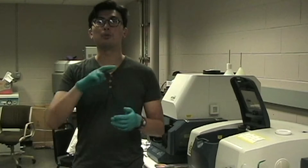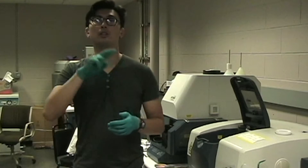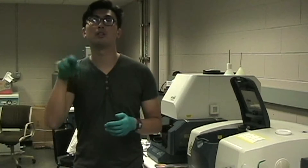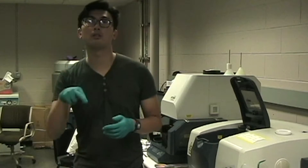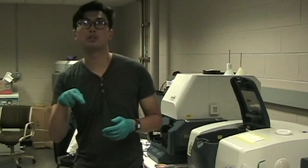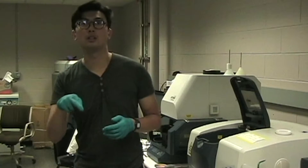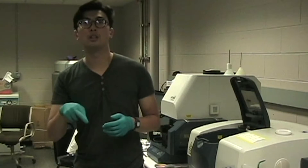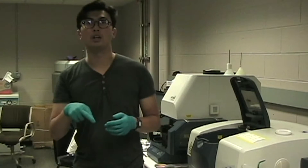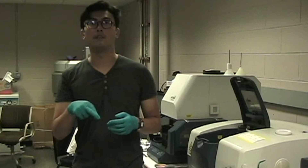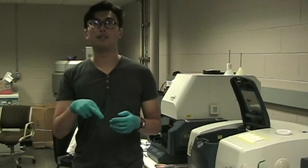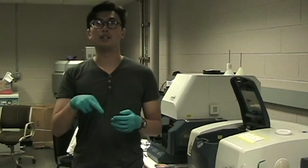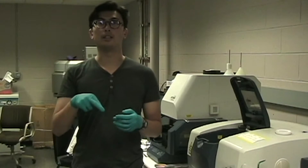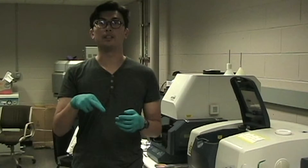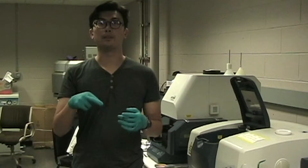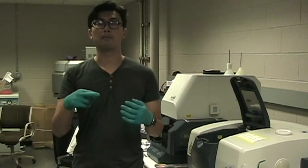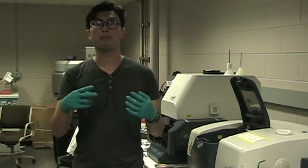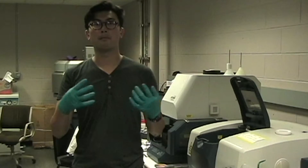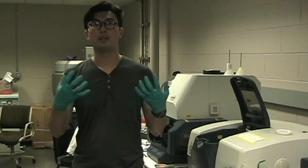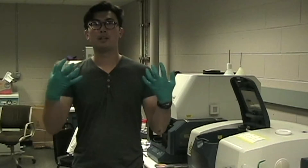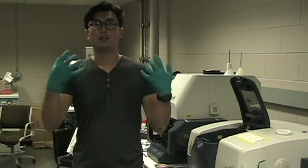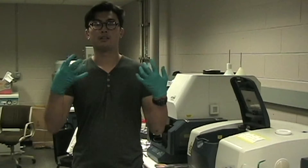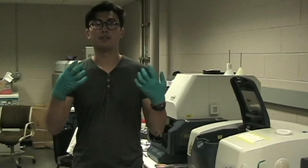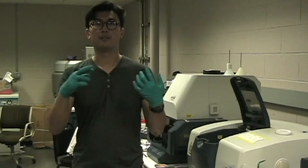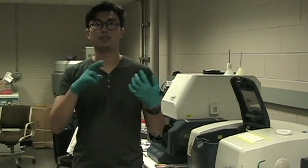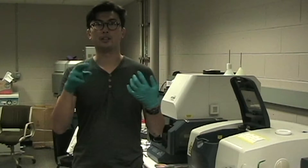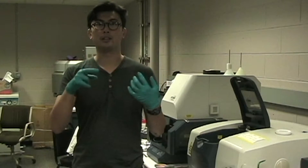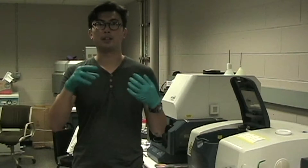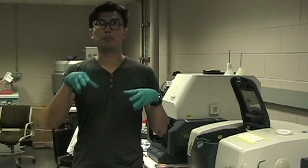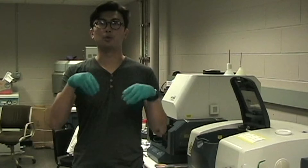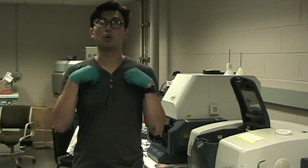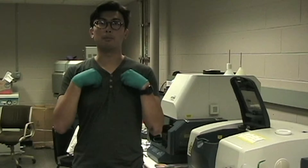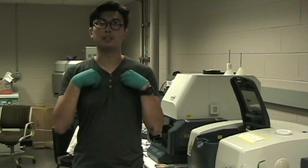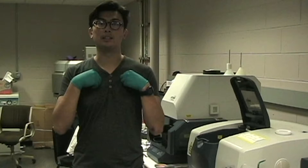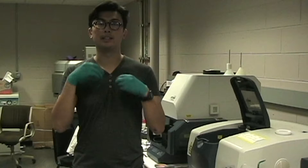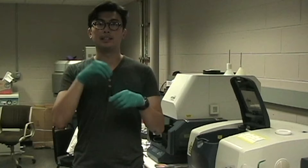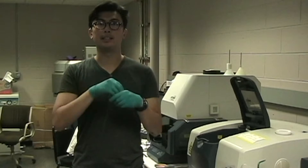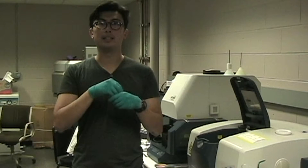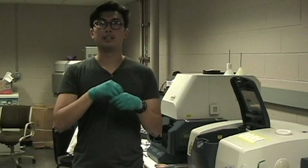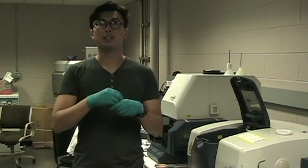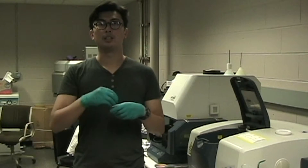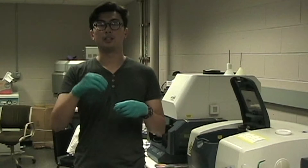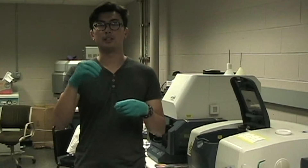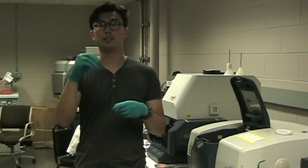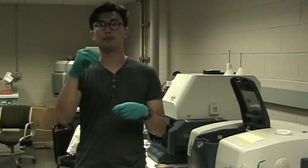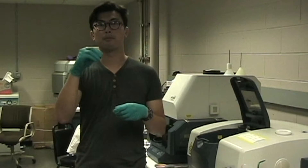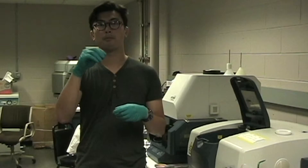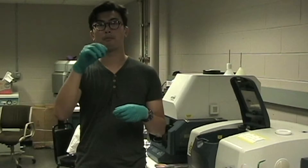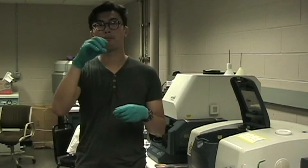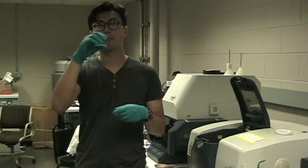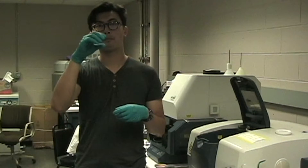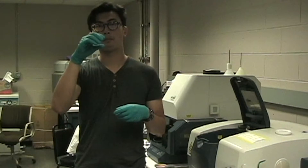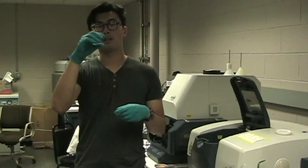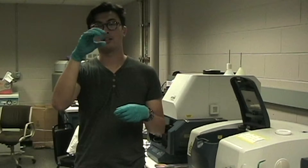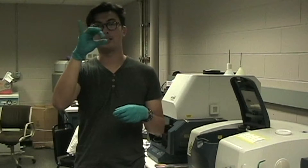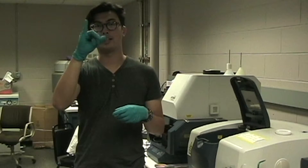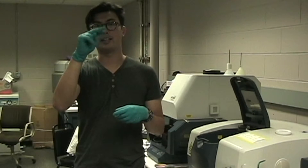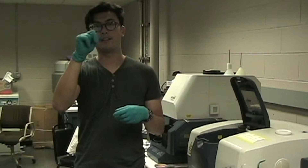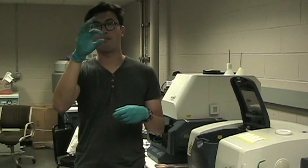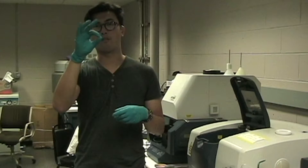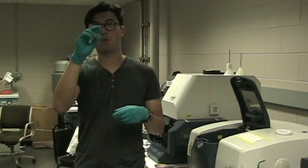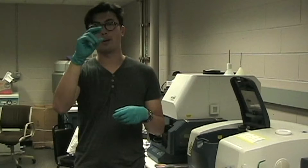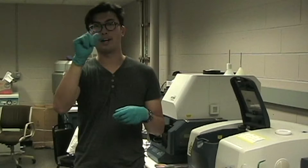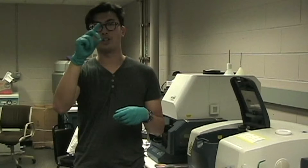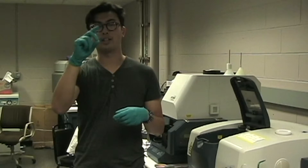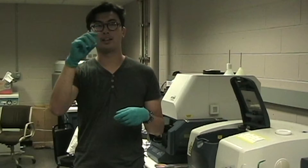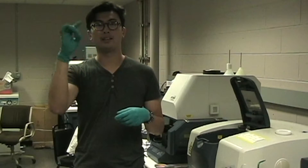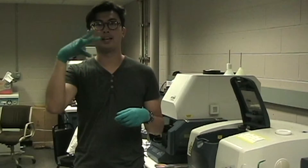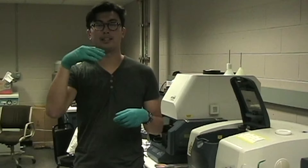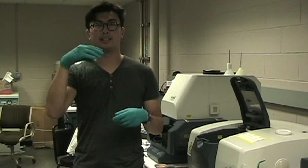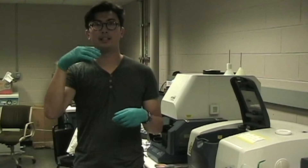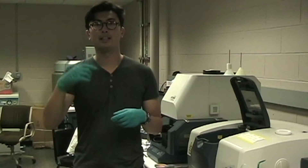It is used to create a pattern of the absorbance of infrared light.